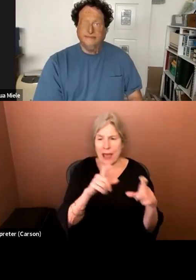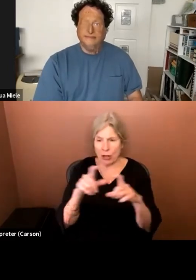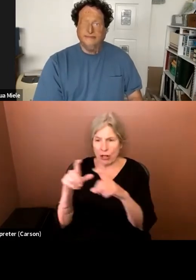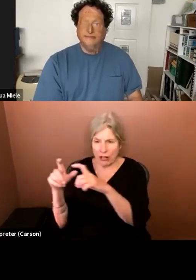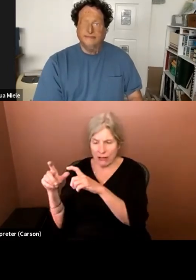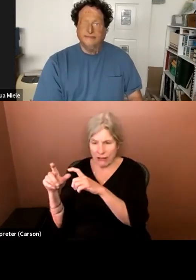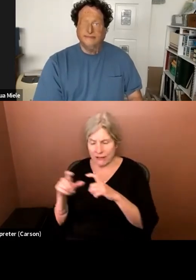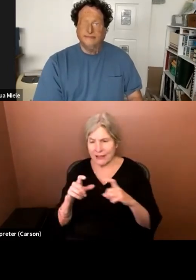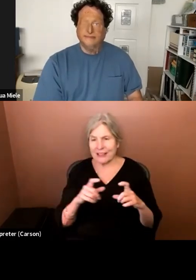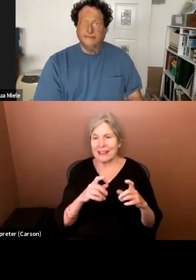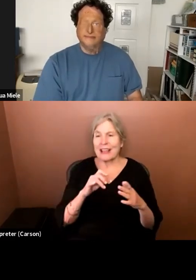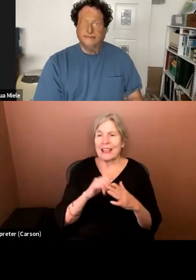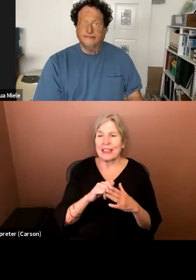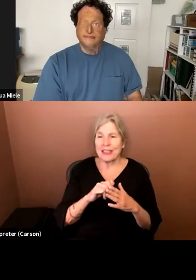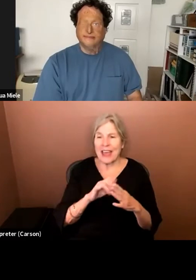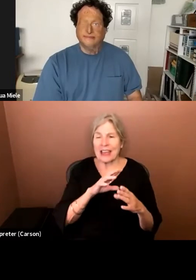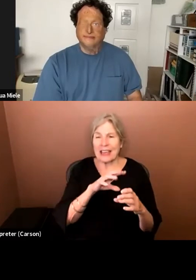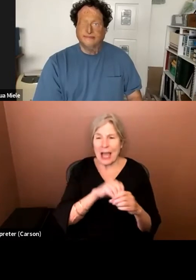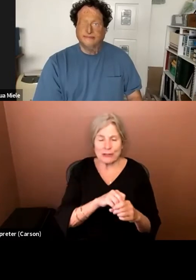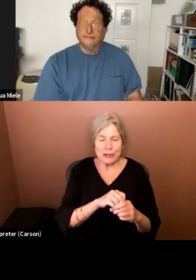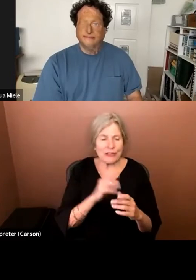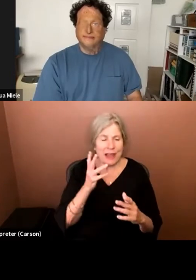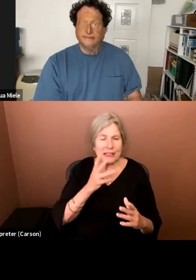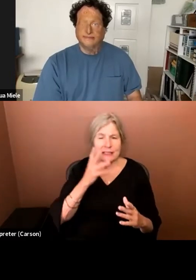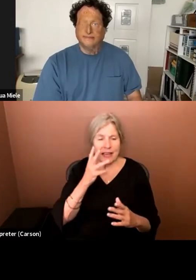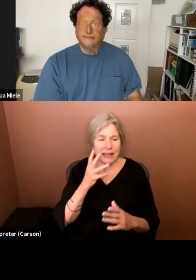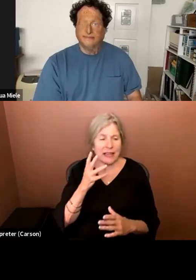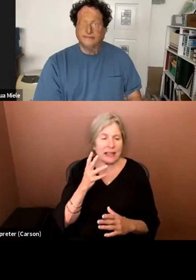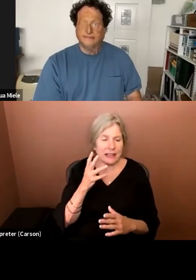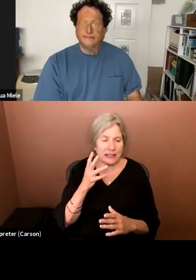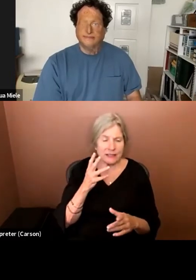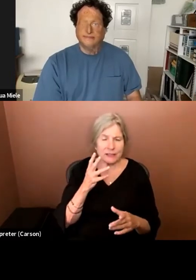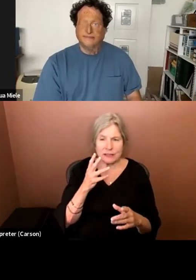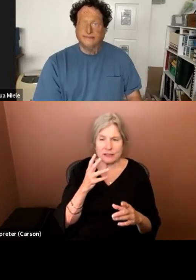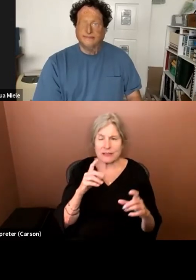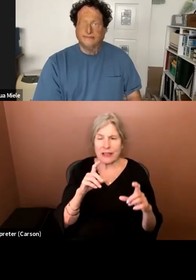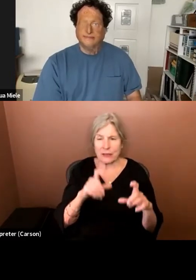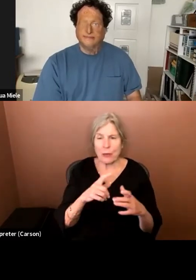that captures that aesthetic beauty of each panel what you are talking about which is a